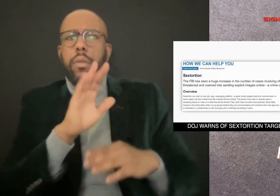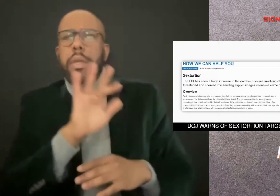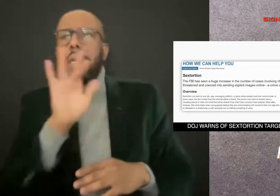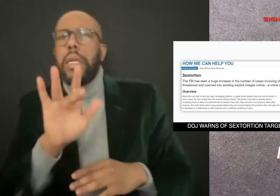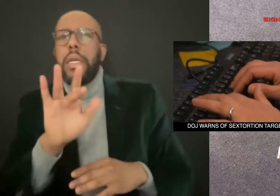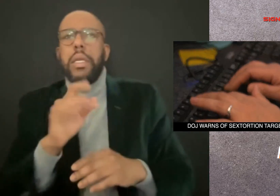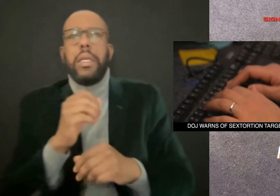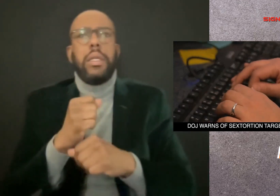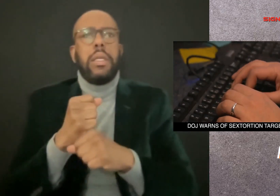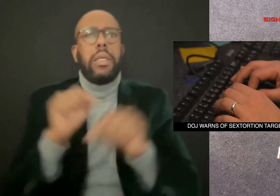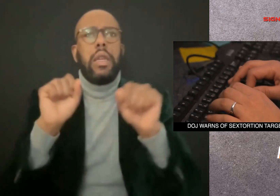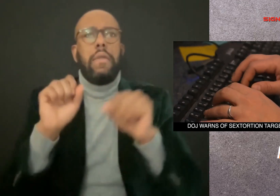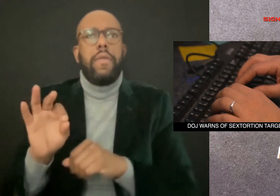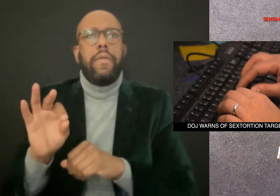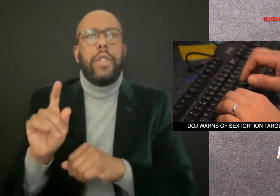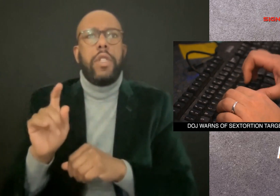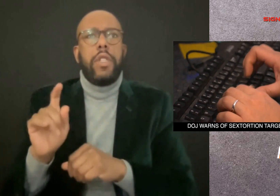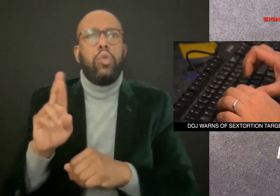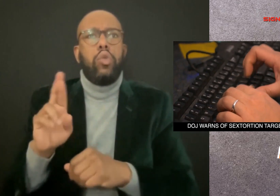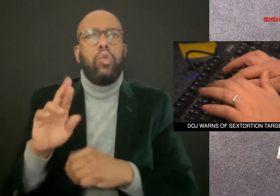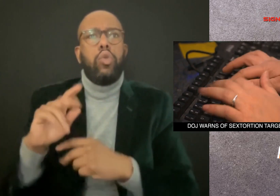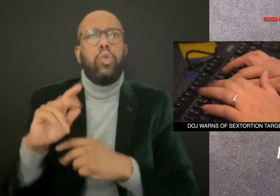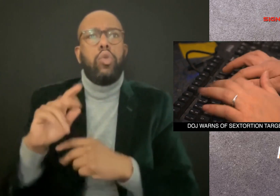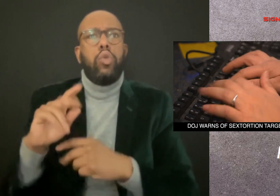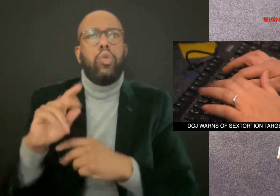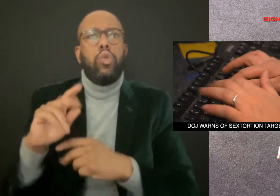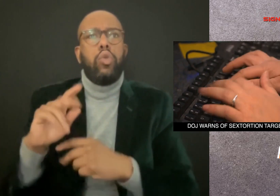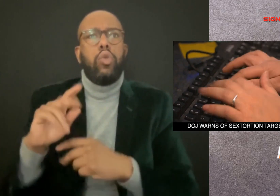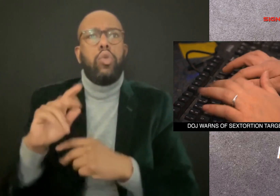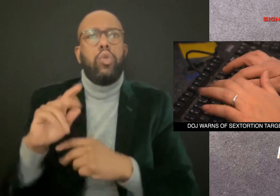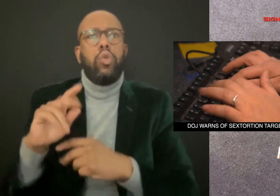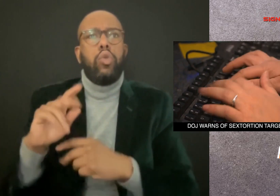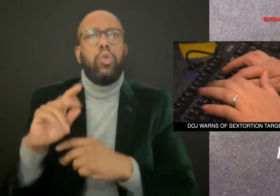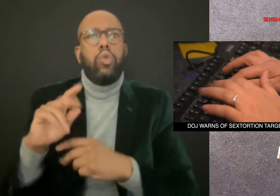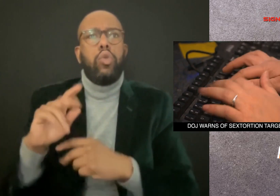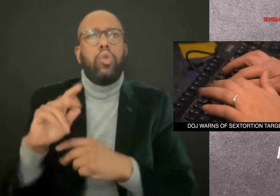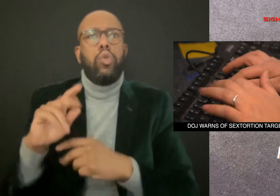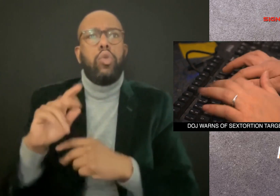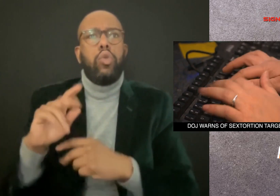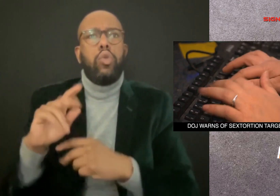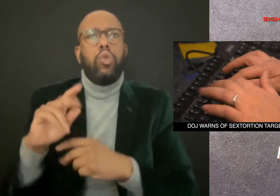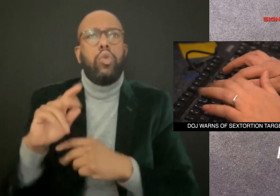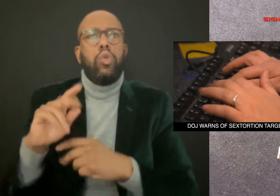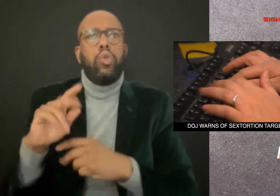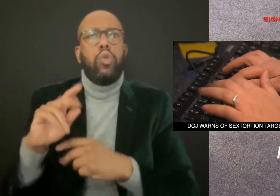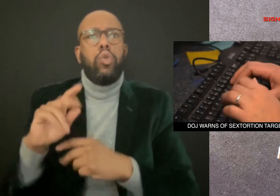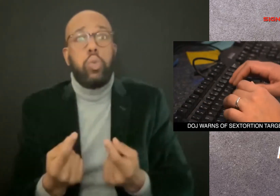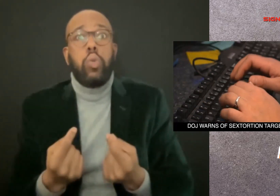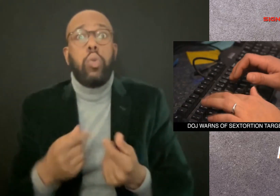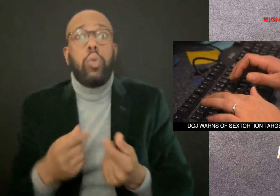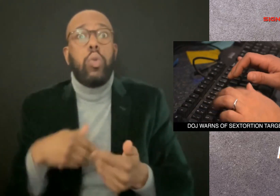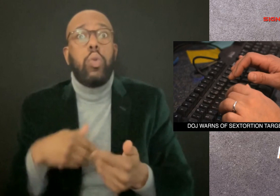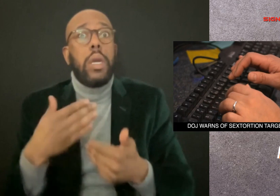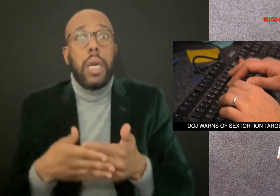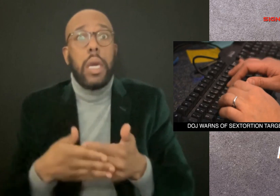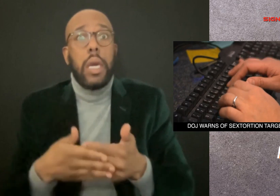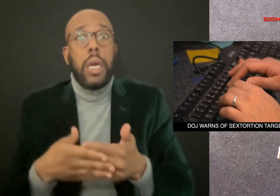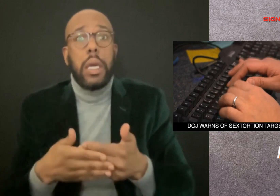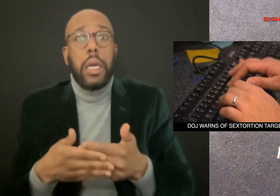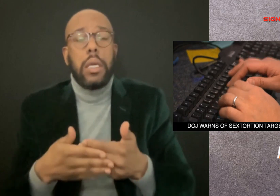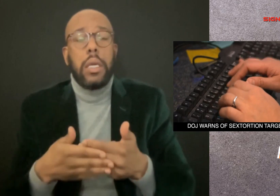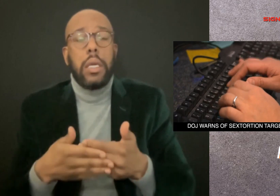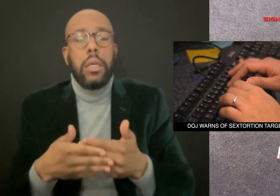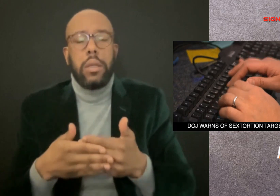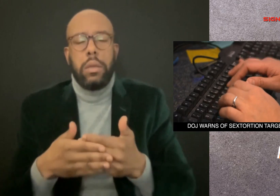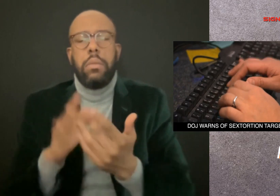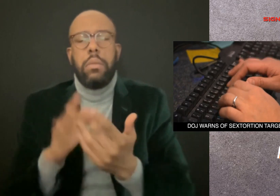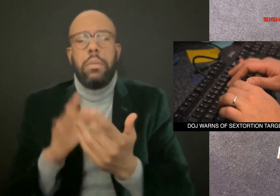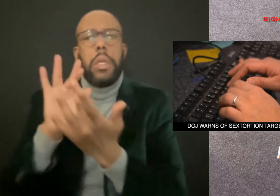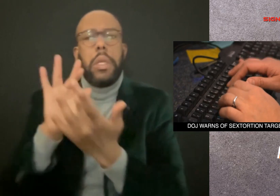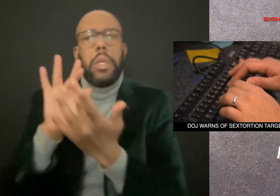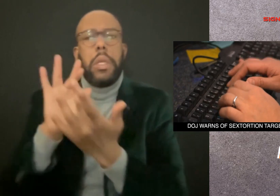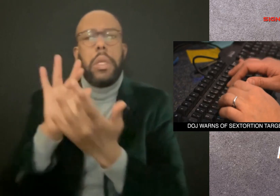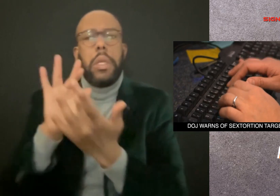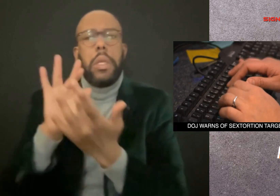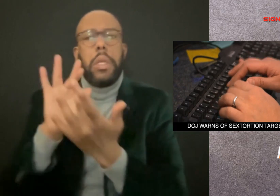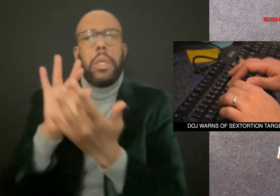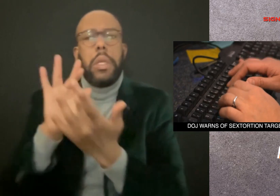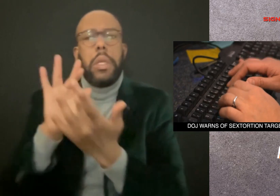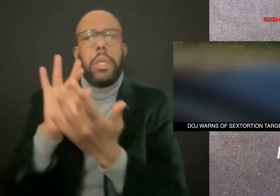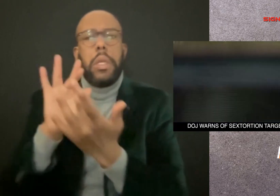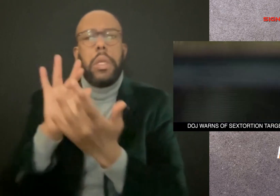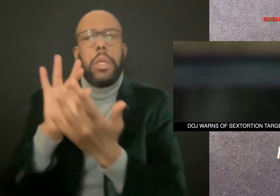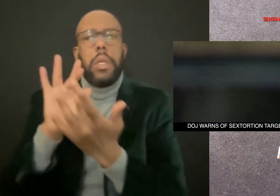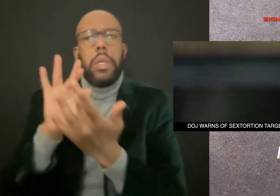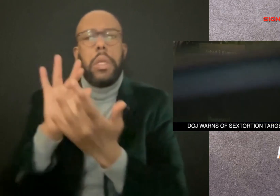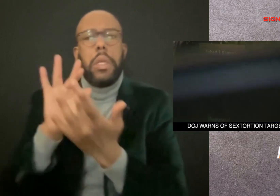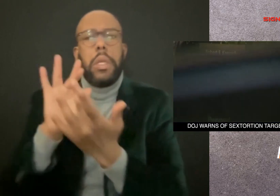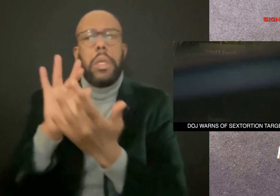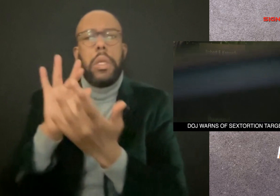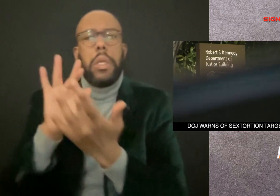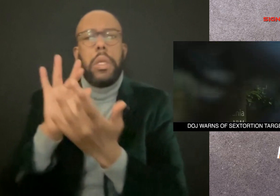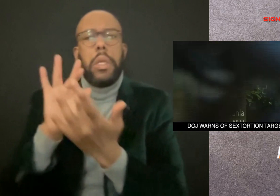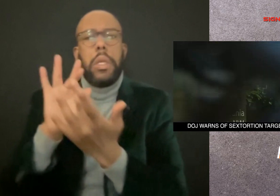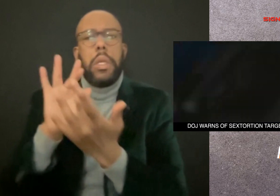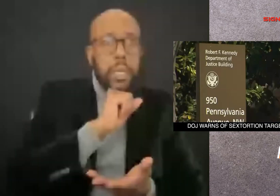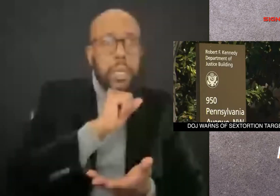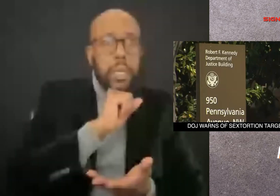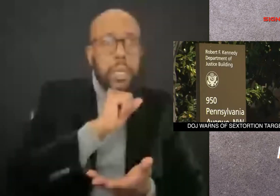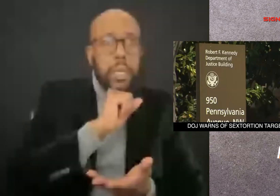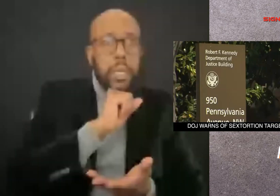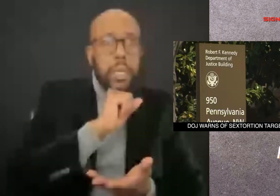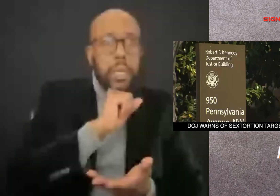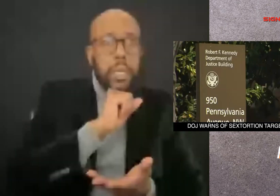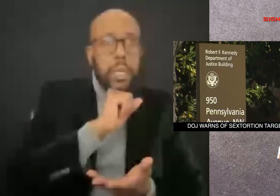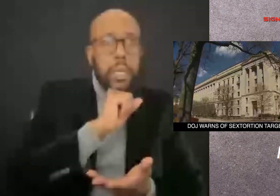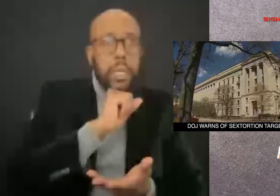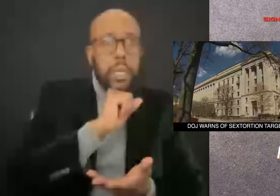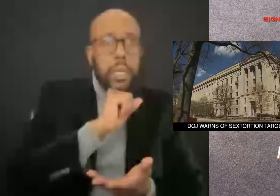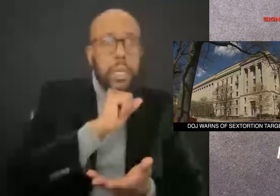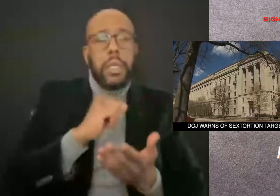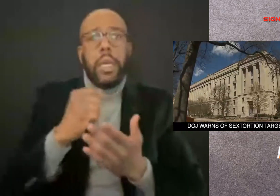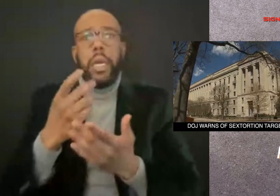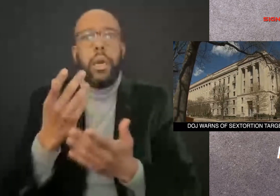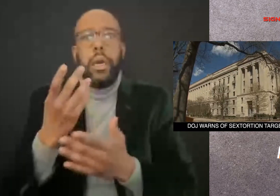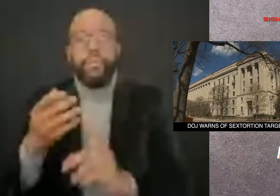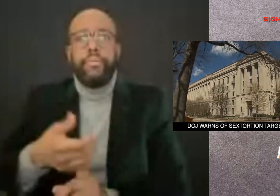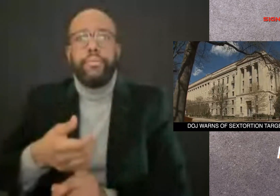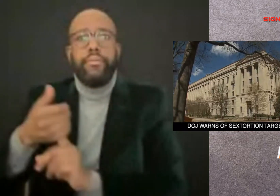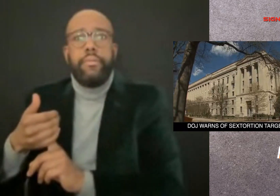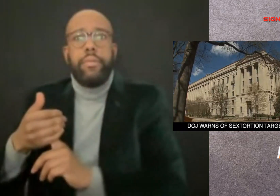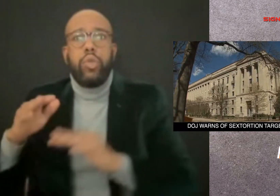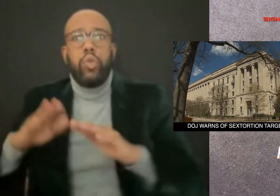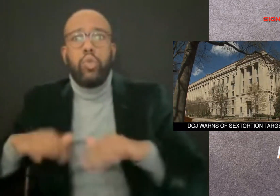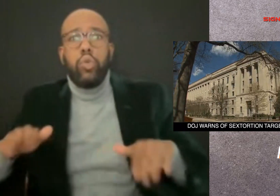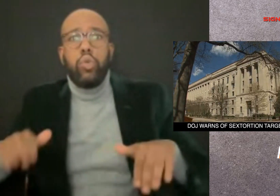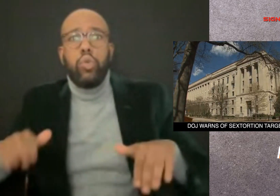through the platform's safety feature block the account and then contact the FBI the national